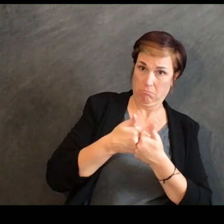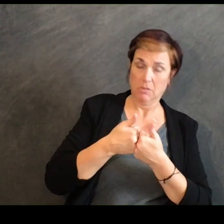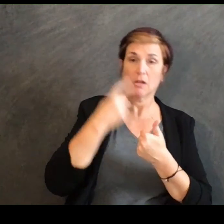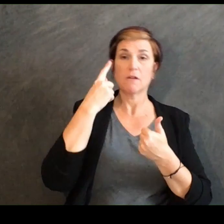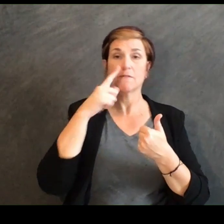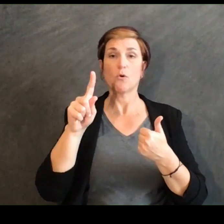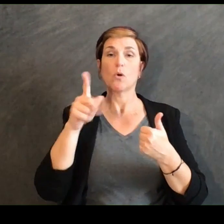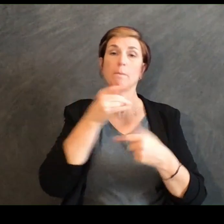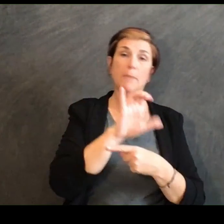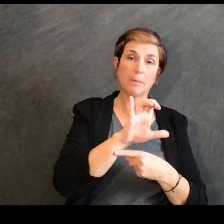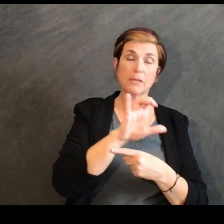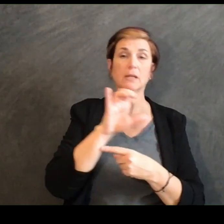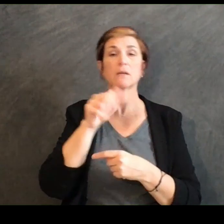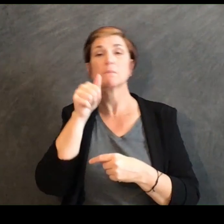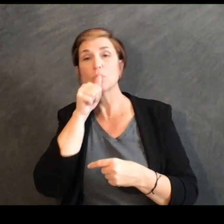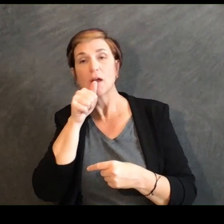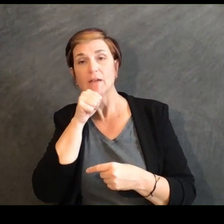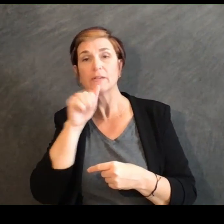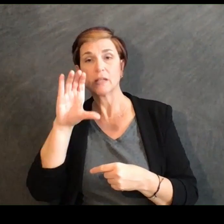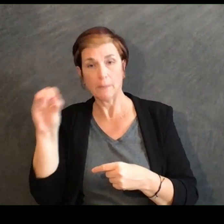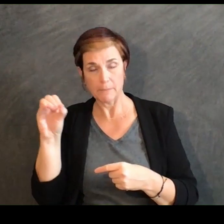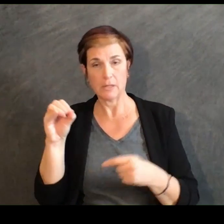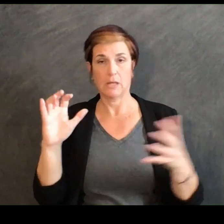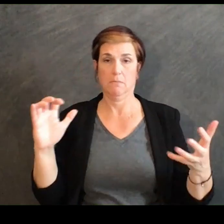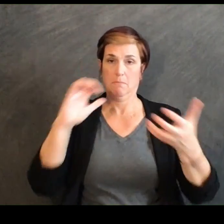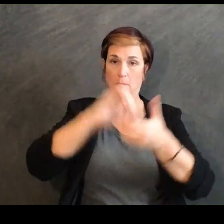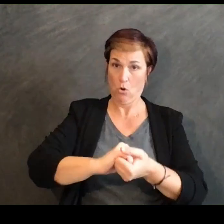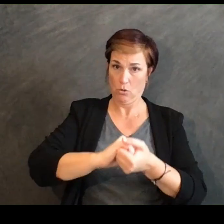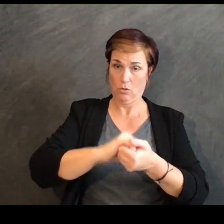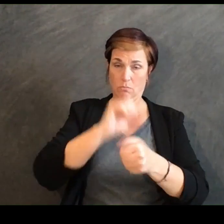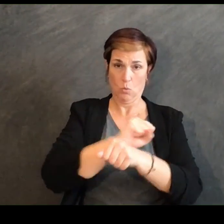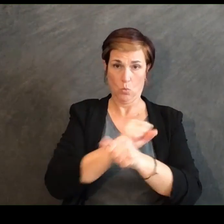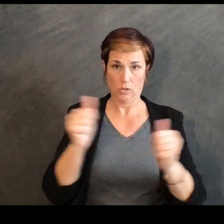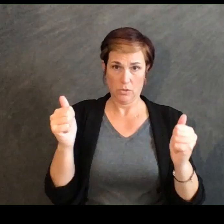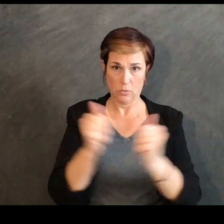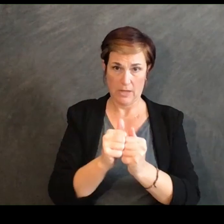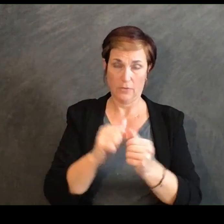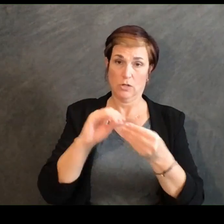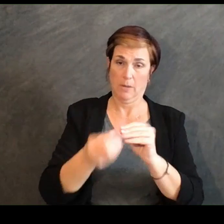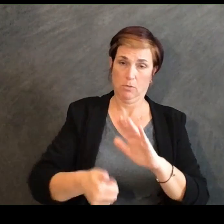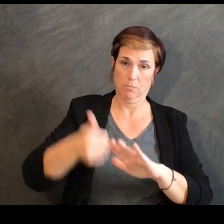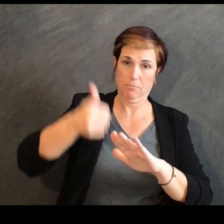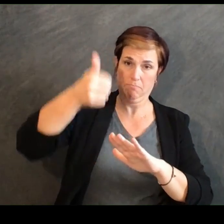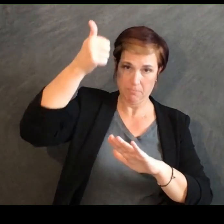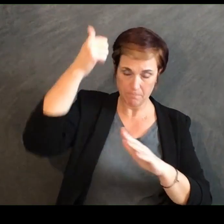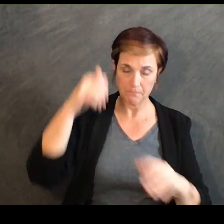partnership today by some estimates when you add all the labs together and today